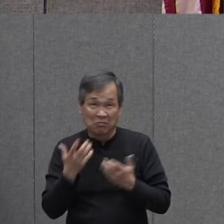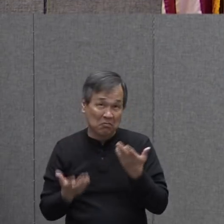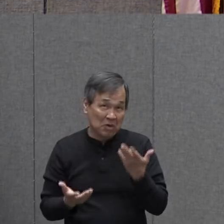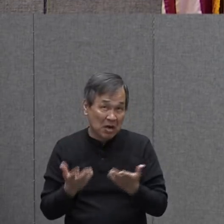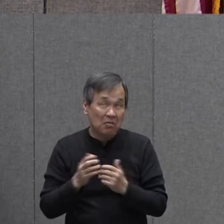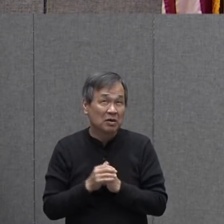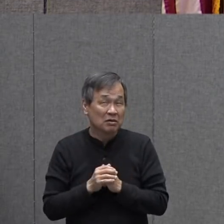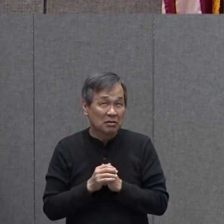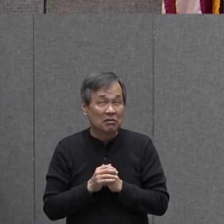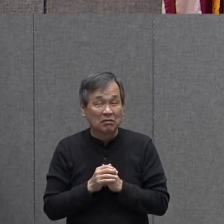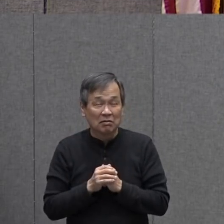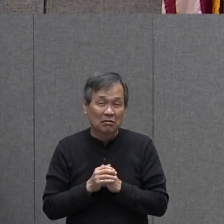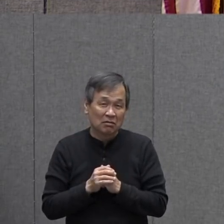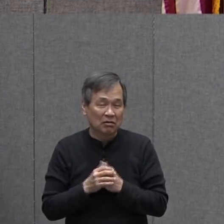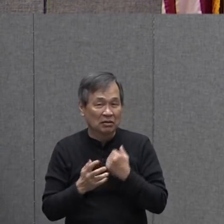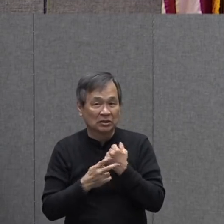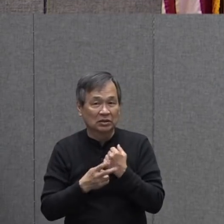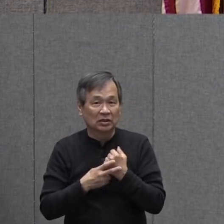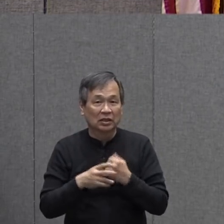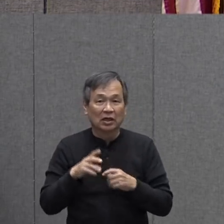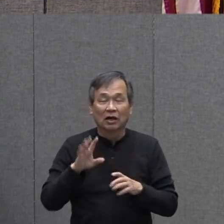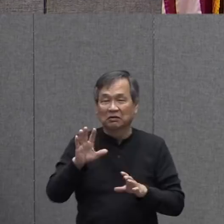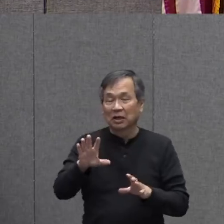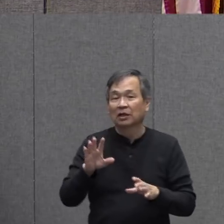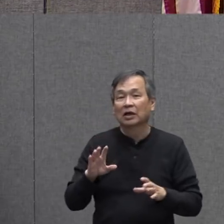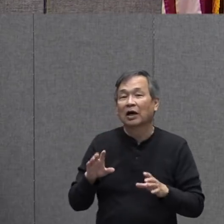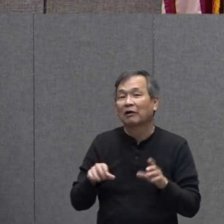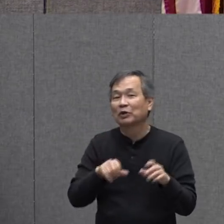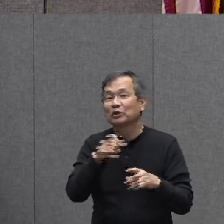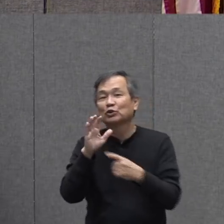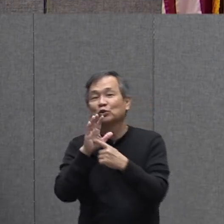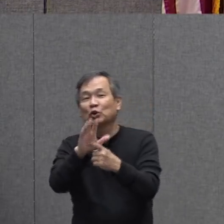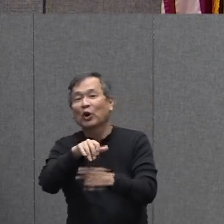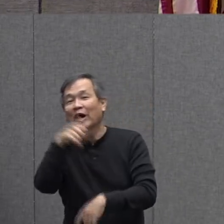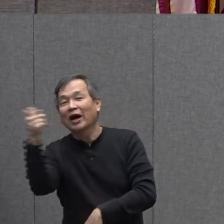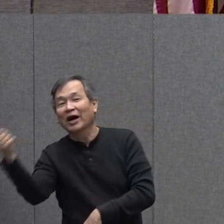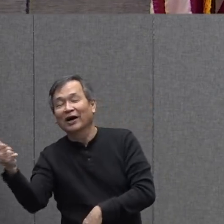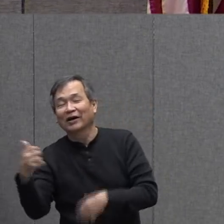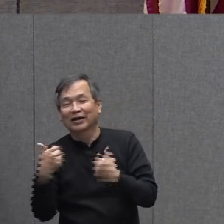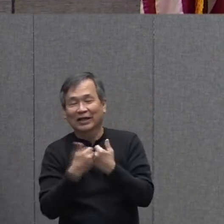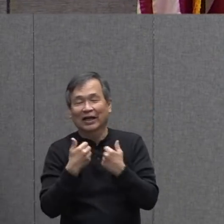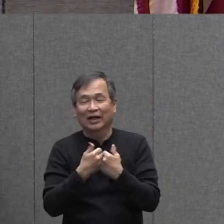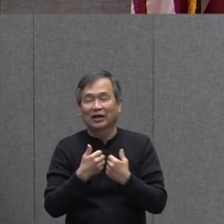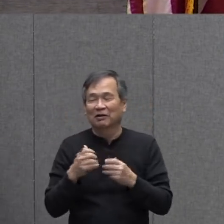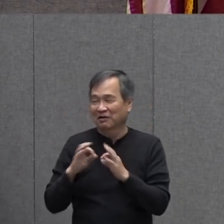I also found this game that my family and I don't play very often